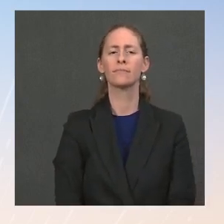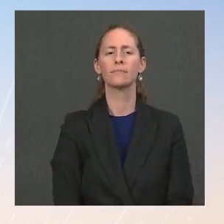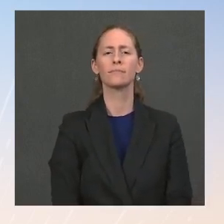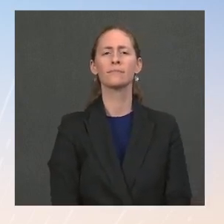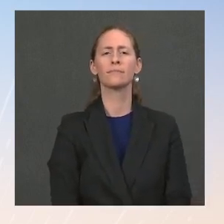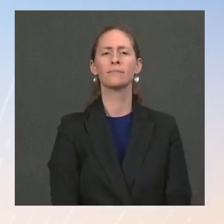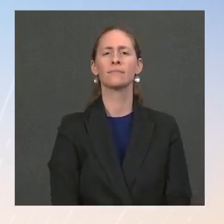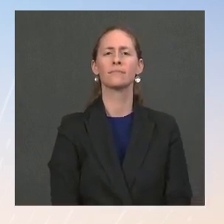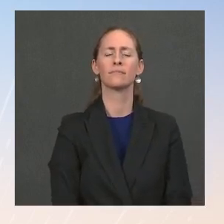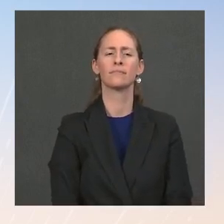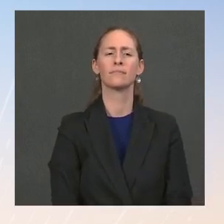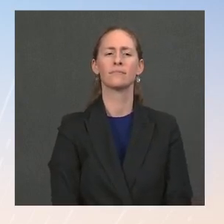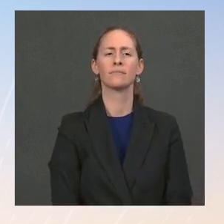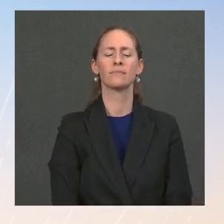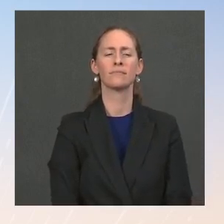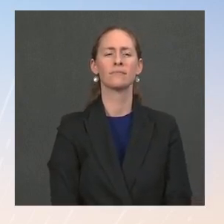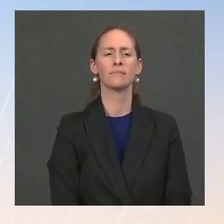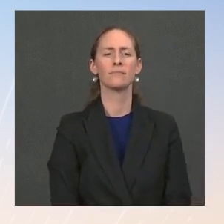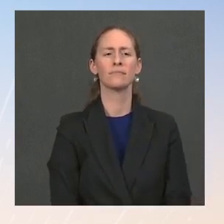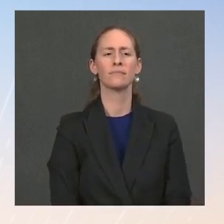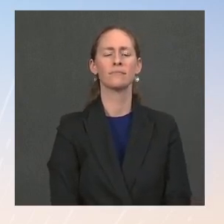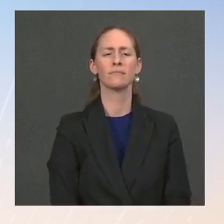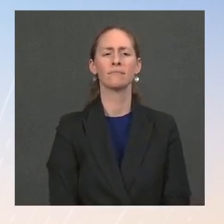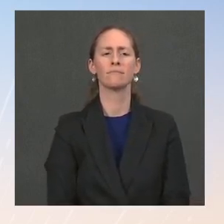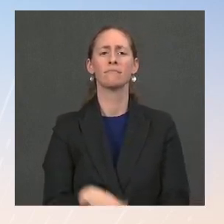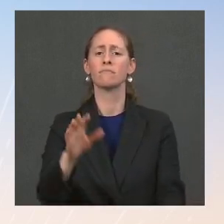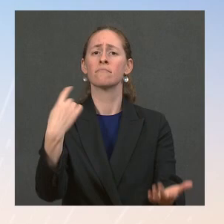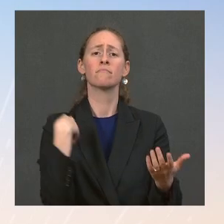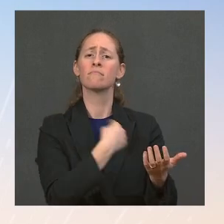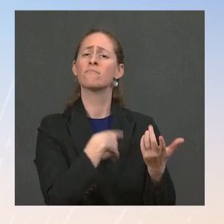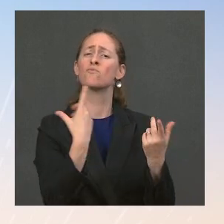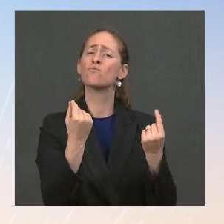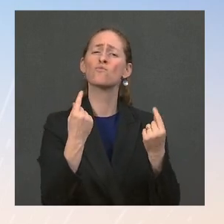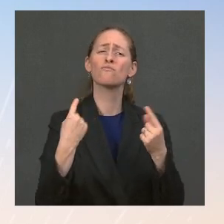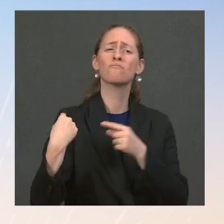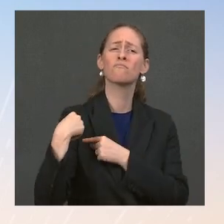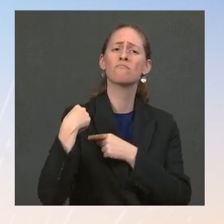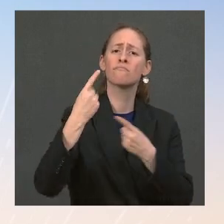we've certainly done that. We've been a forum for hosting different industry leaders